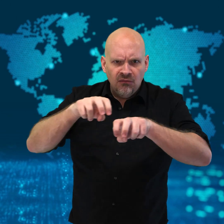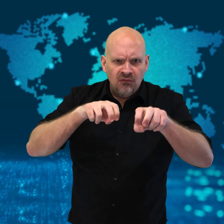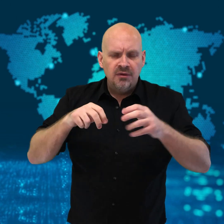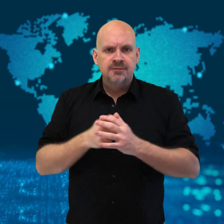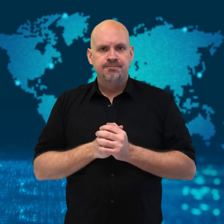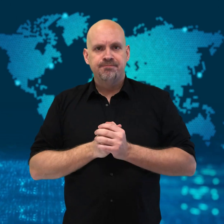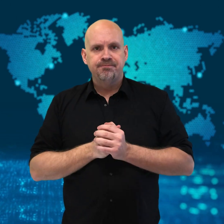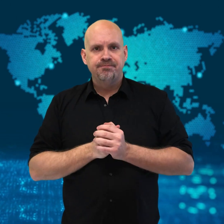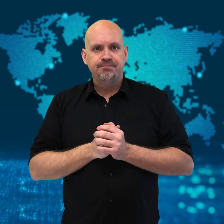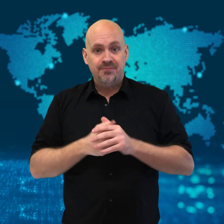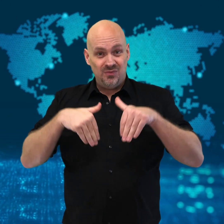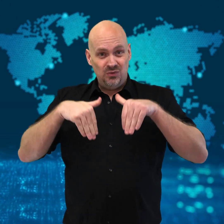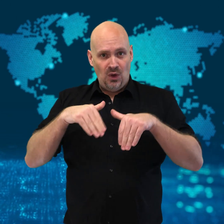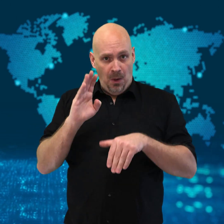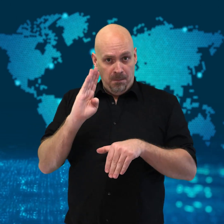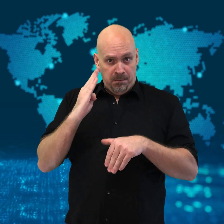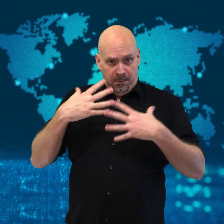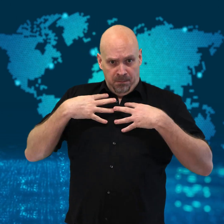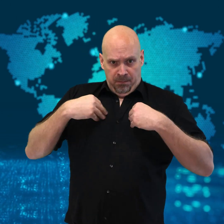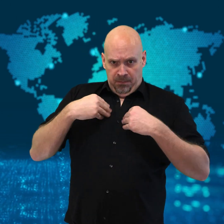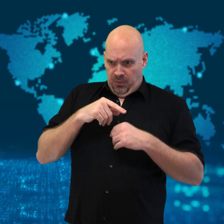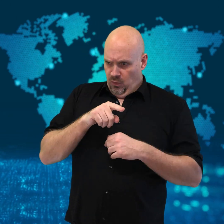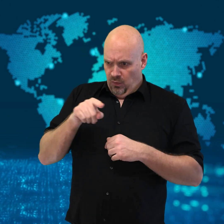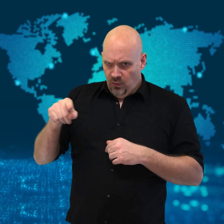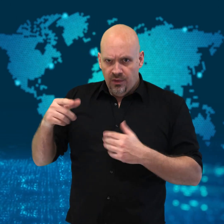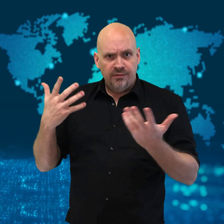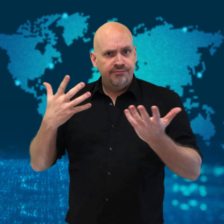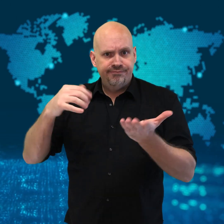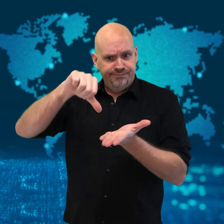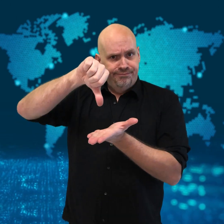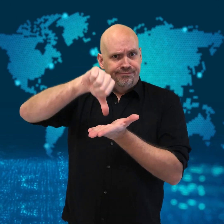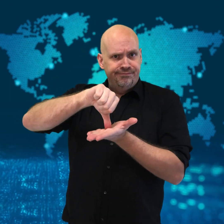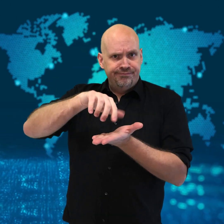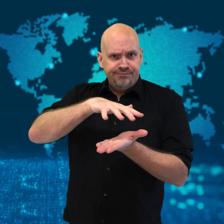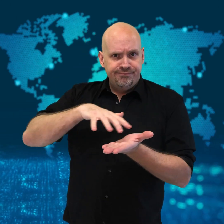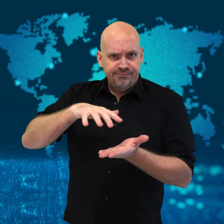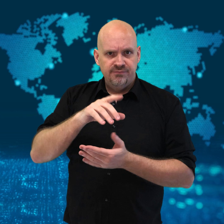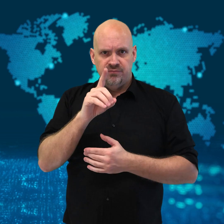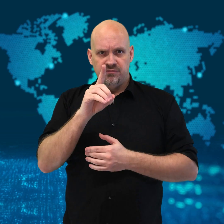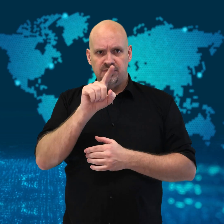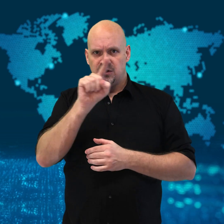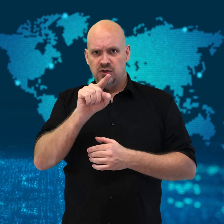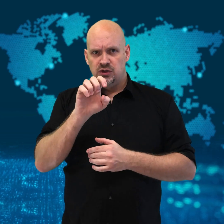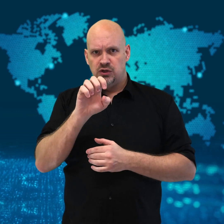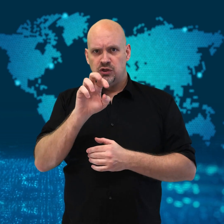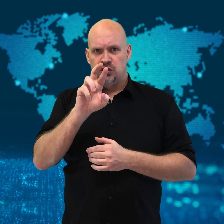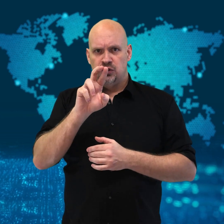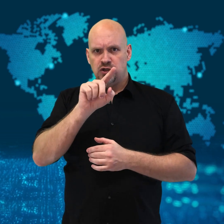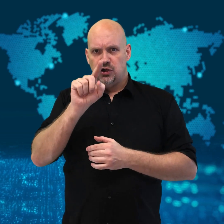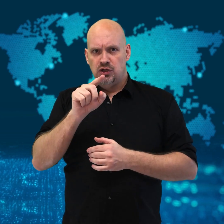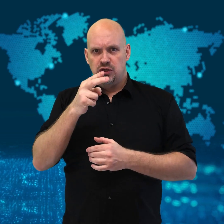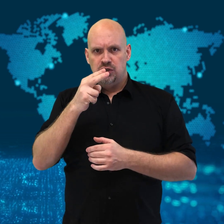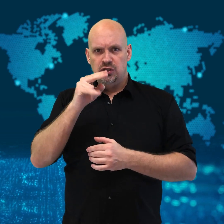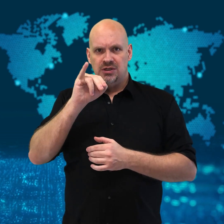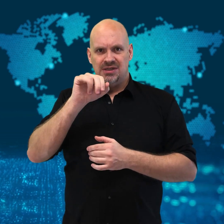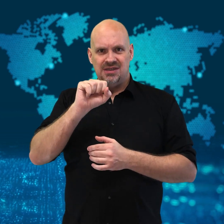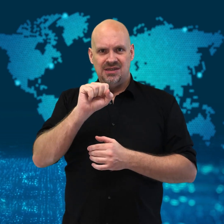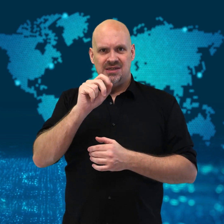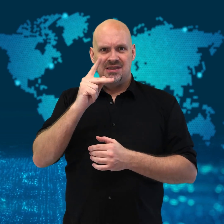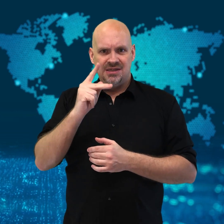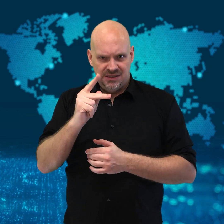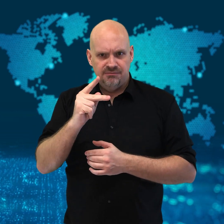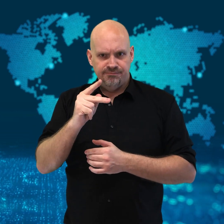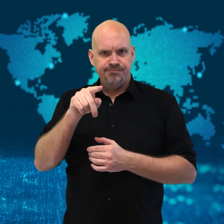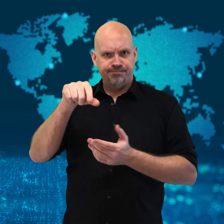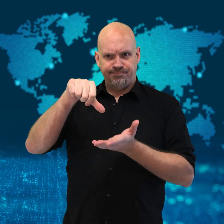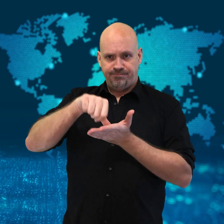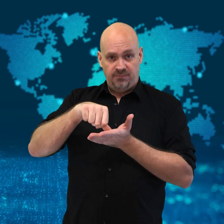The blue dogs were found near the town of Dzerzhinsk near a chemical